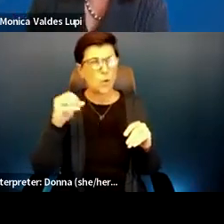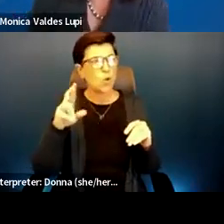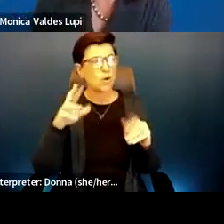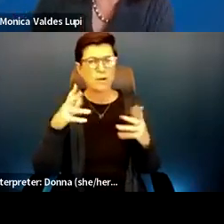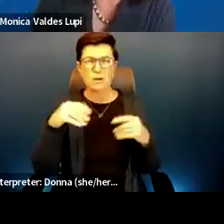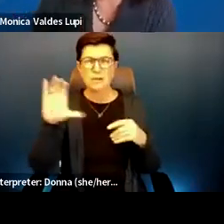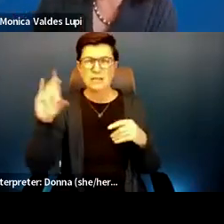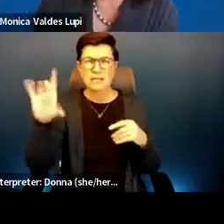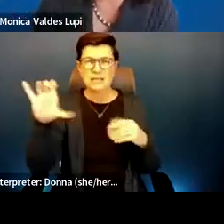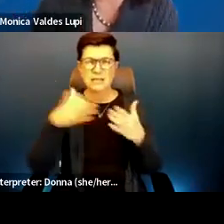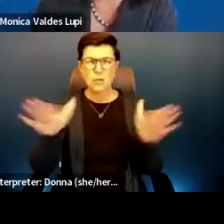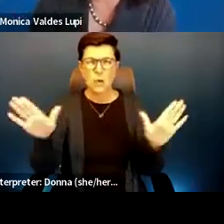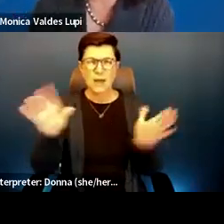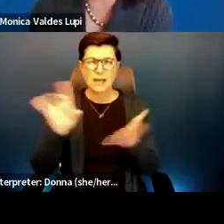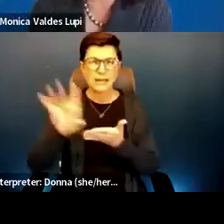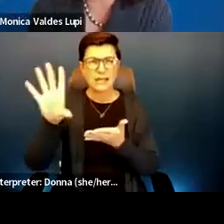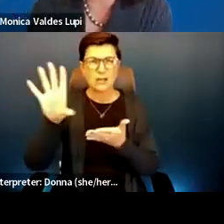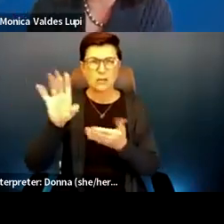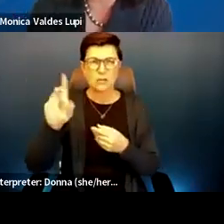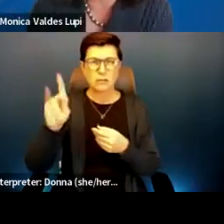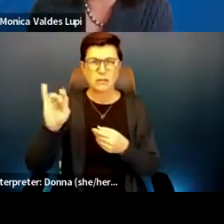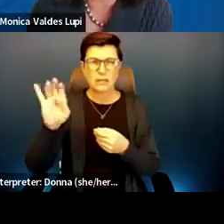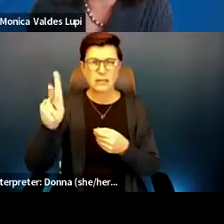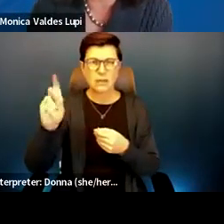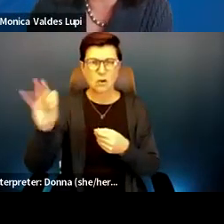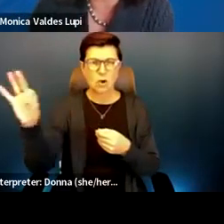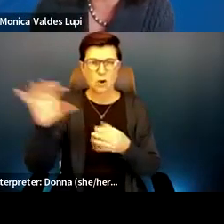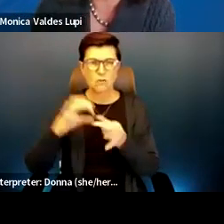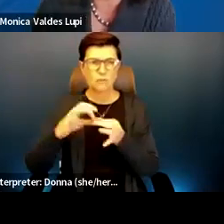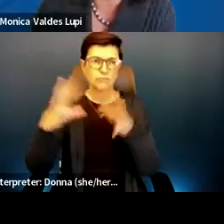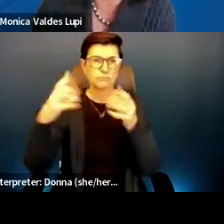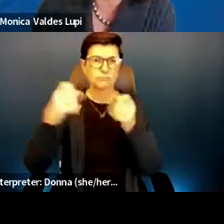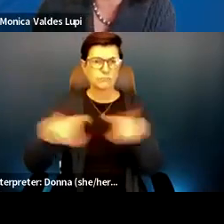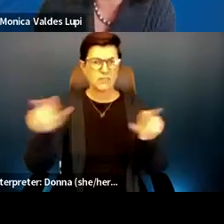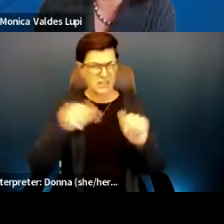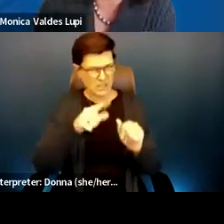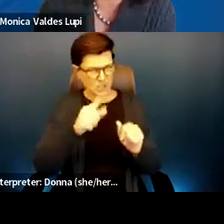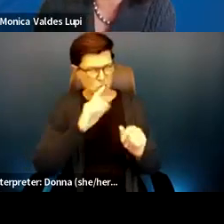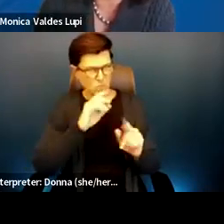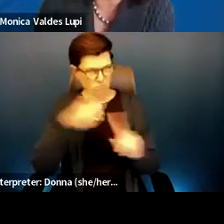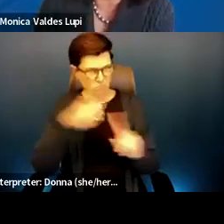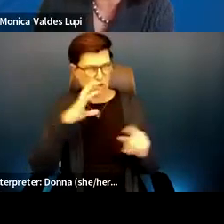Can you say a little bit more about the activities across those five areas, just general process timeline,